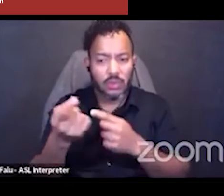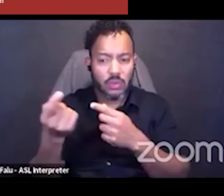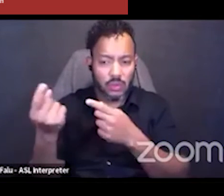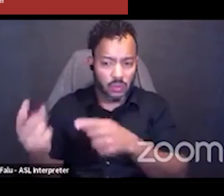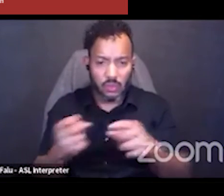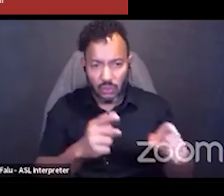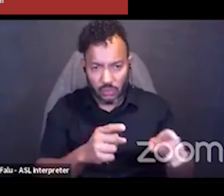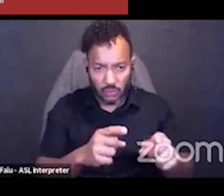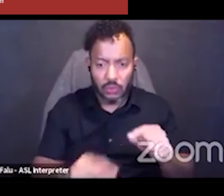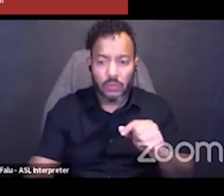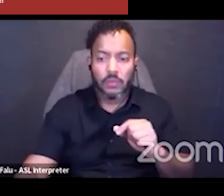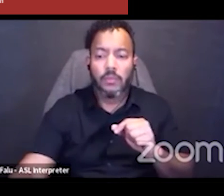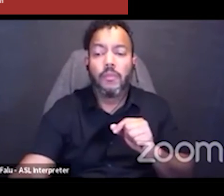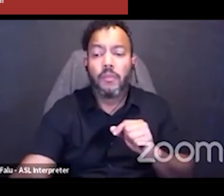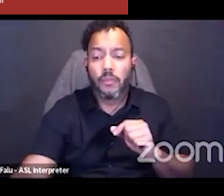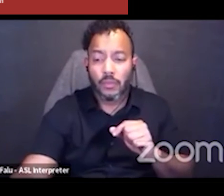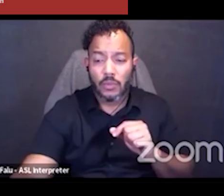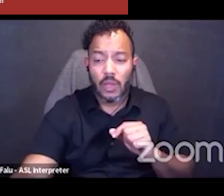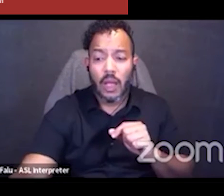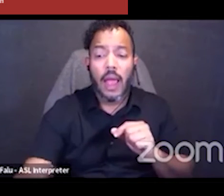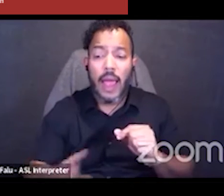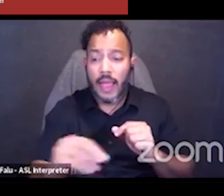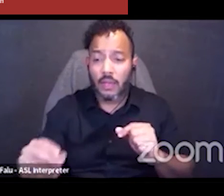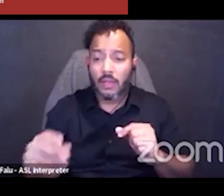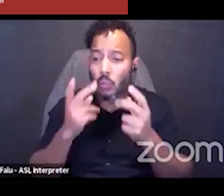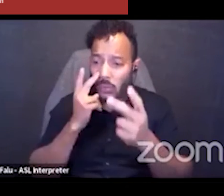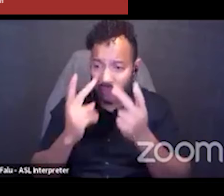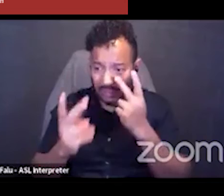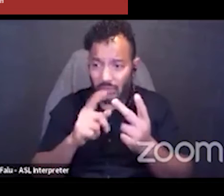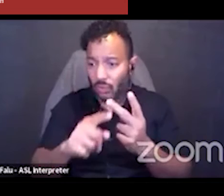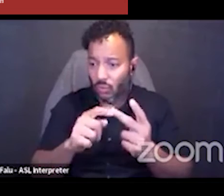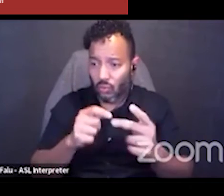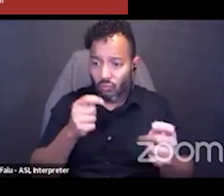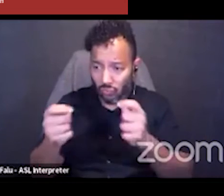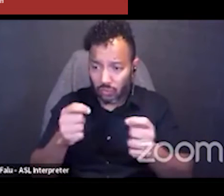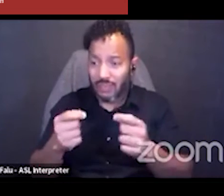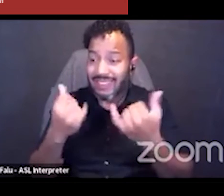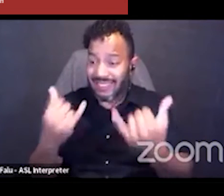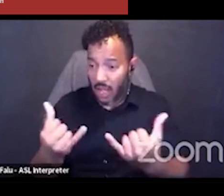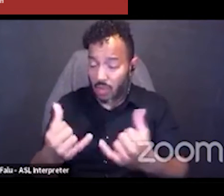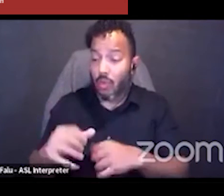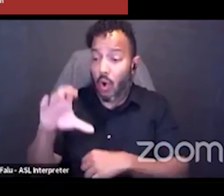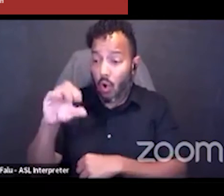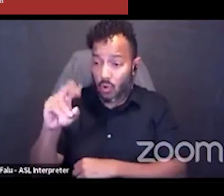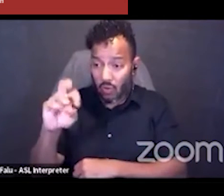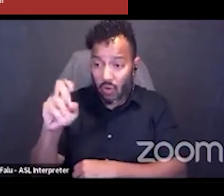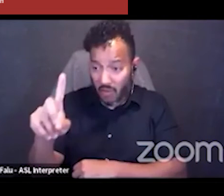authorized so we can make sure more folks can have a similar experience to Tyree.